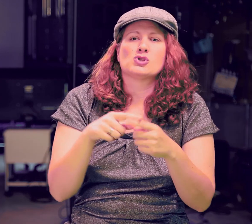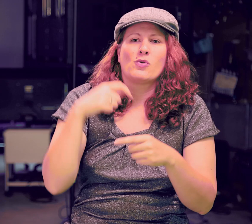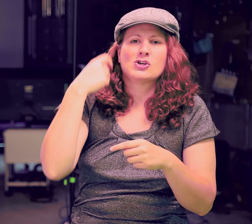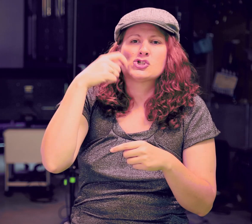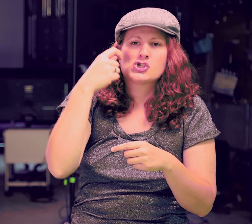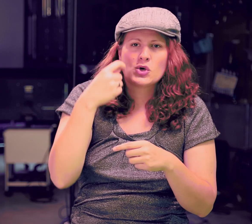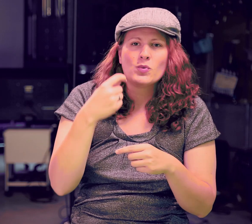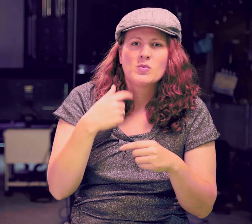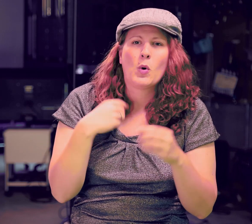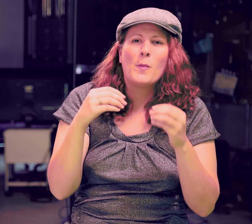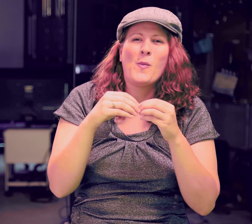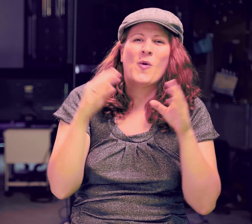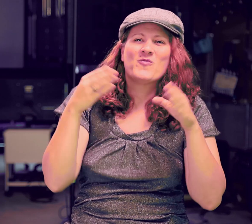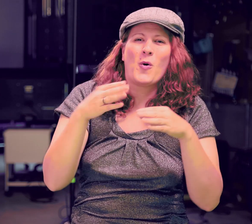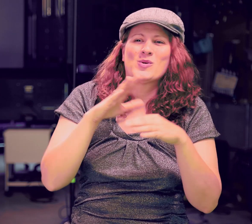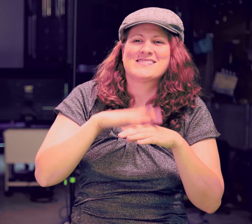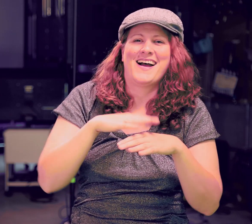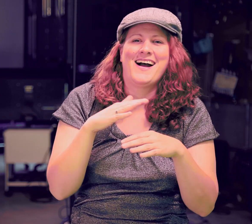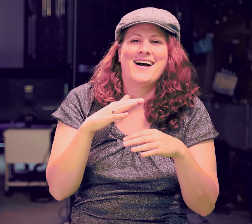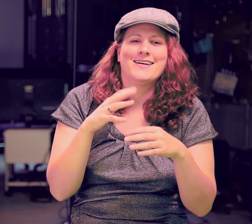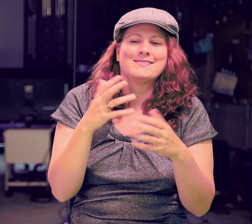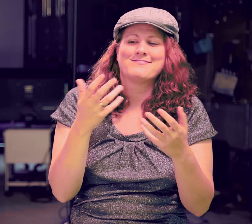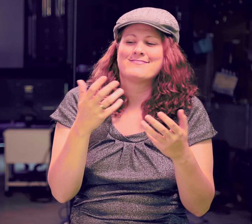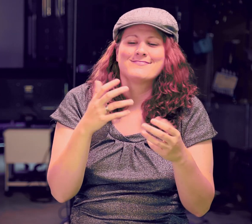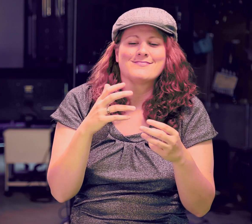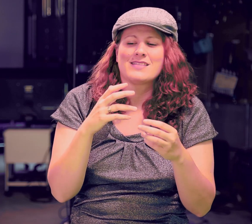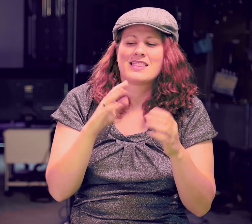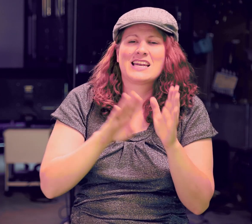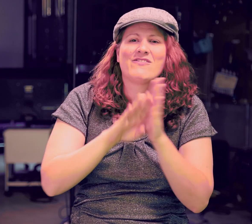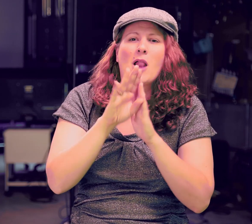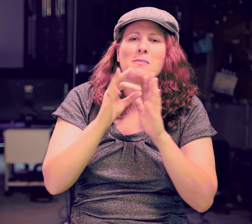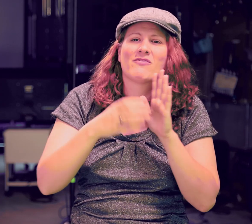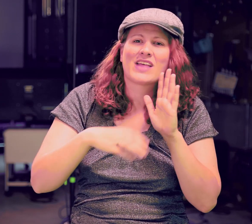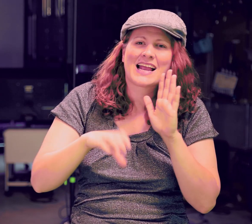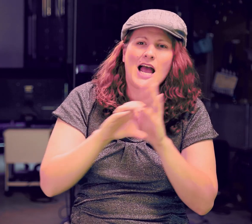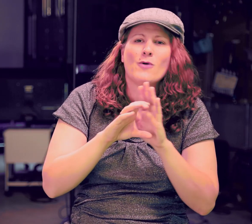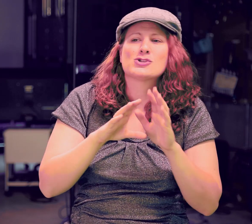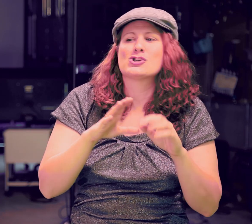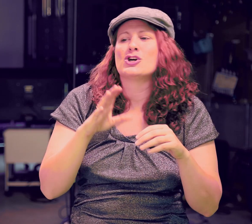Less close to the shoot. We more focused on the development of the characters,